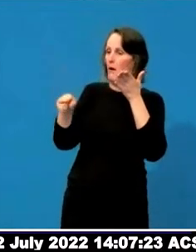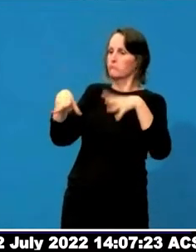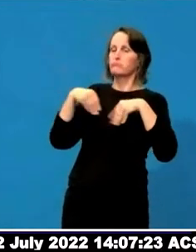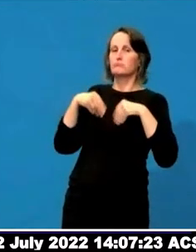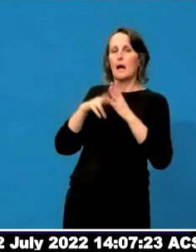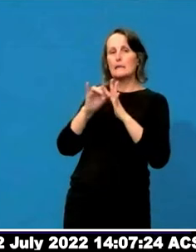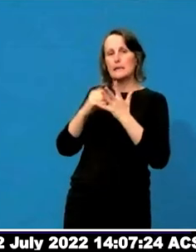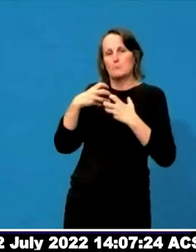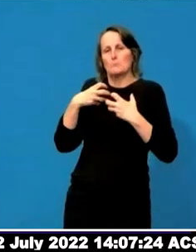Thank you.